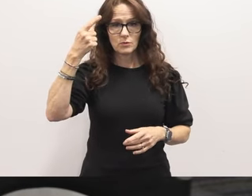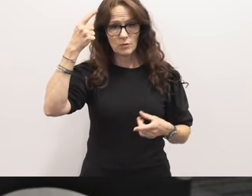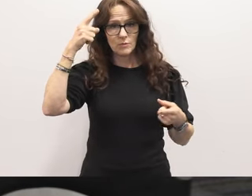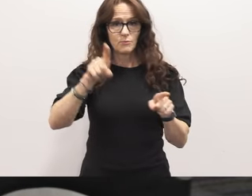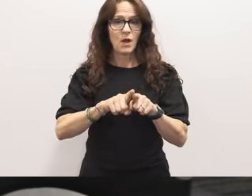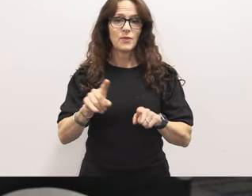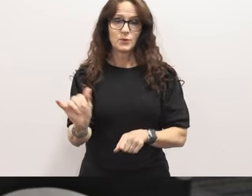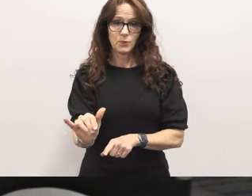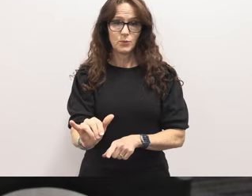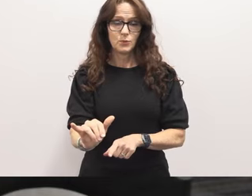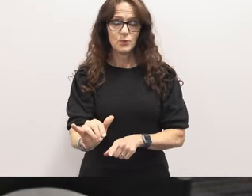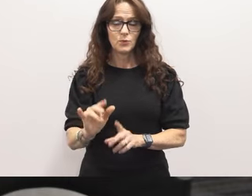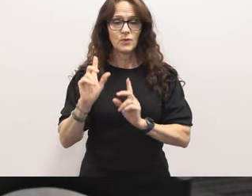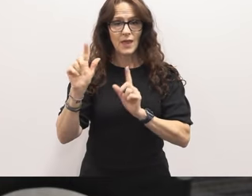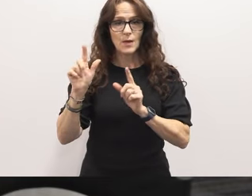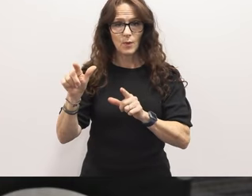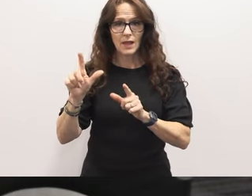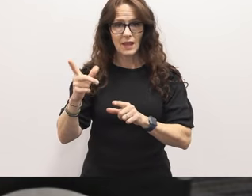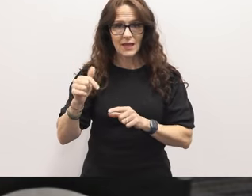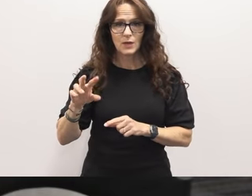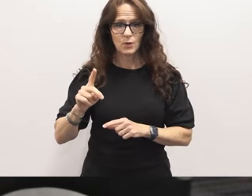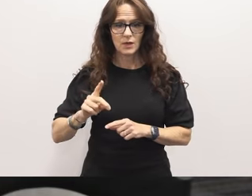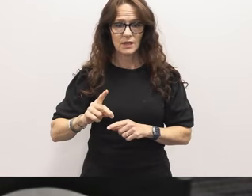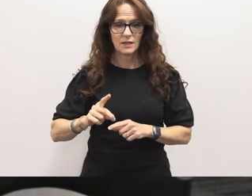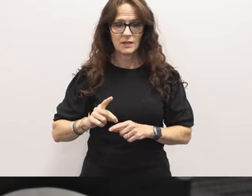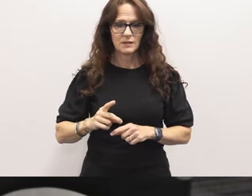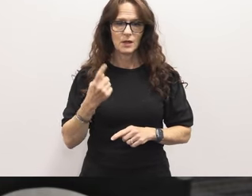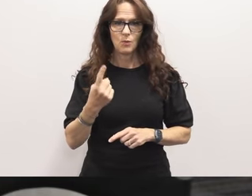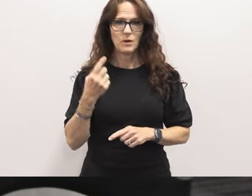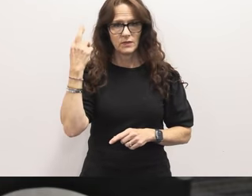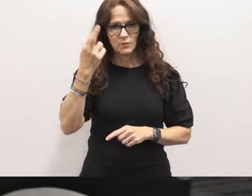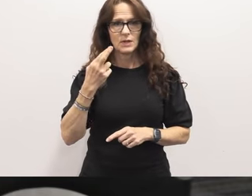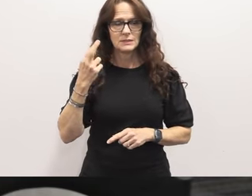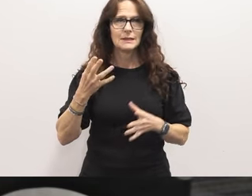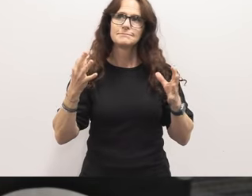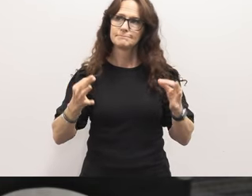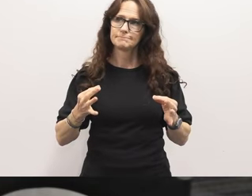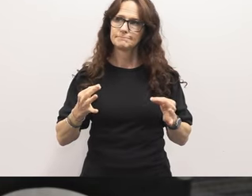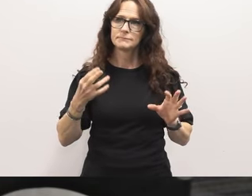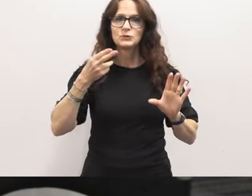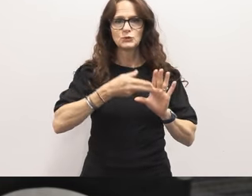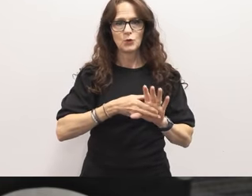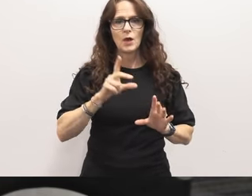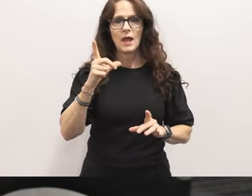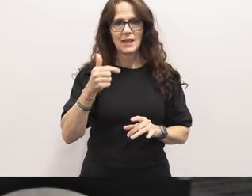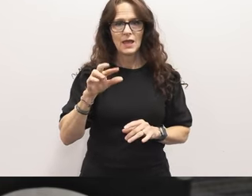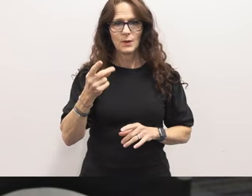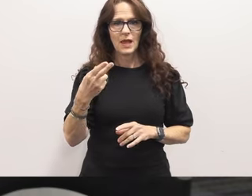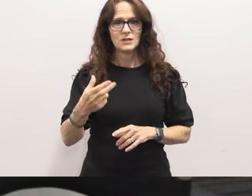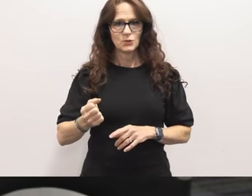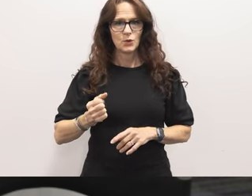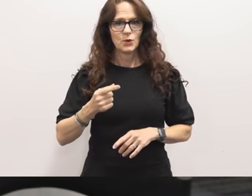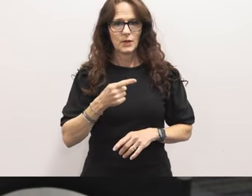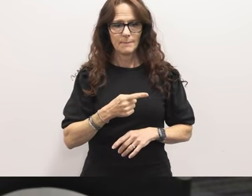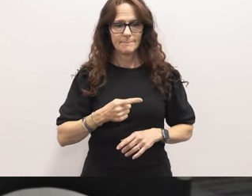that went to Lakewood as well and he's like, one of the reasons I came to Lakewood High School. And that's about it.